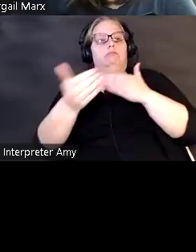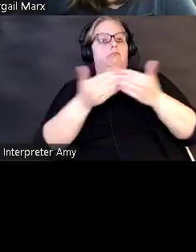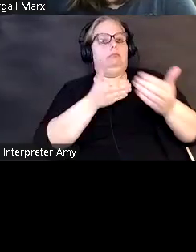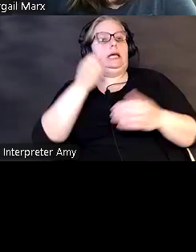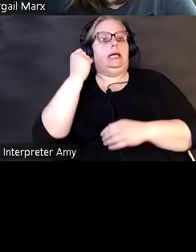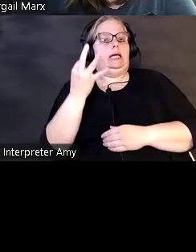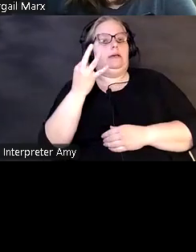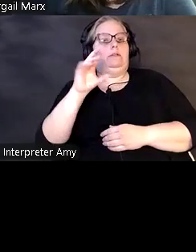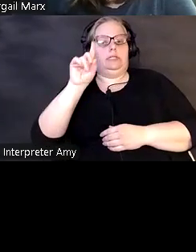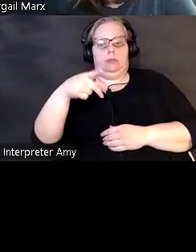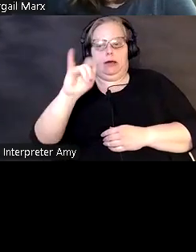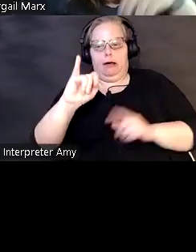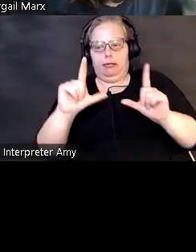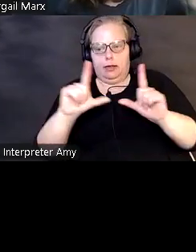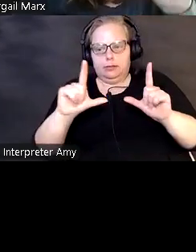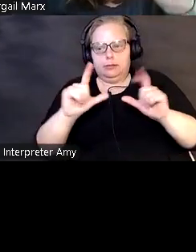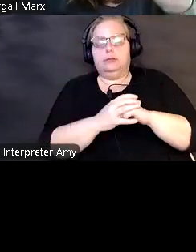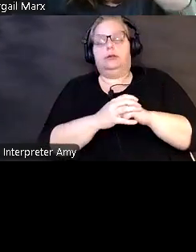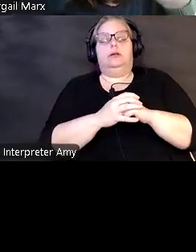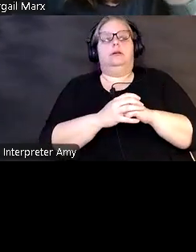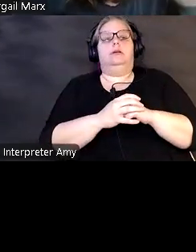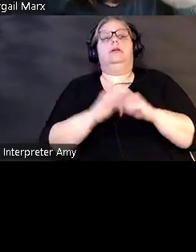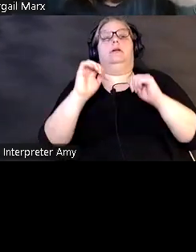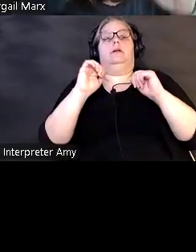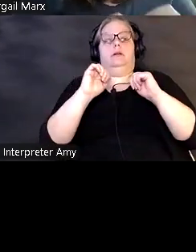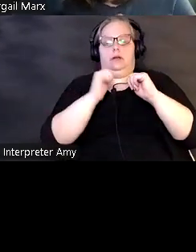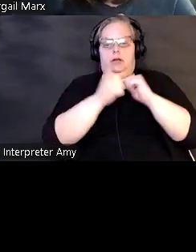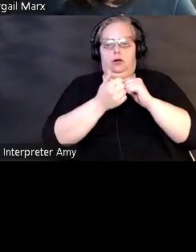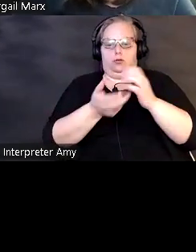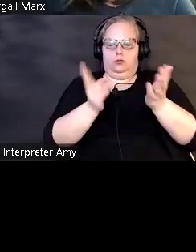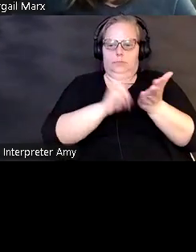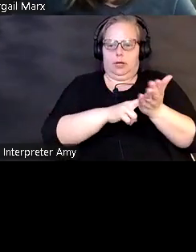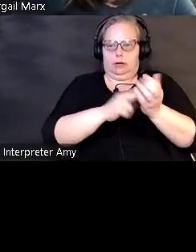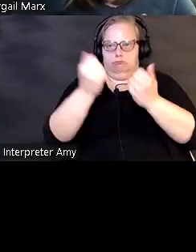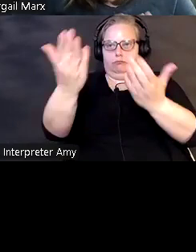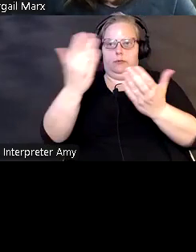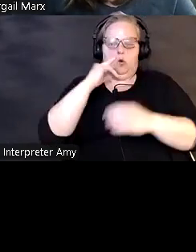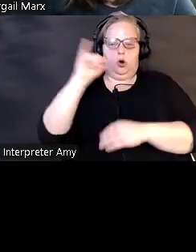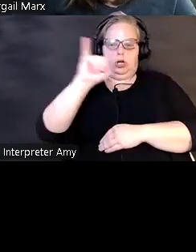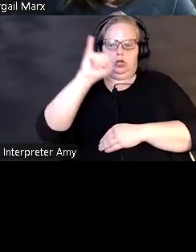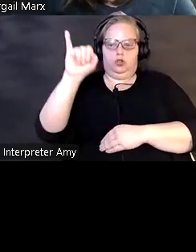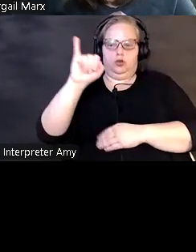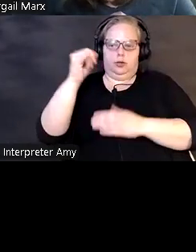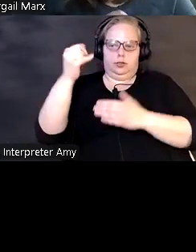a DPI license, in order to sign the recommendation for insurance to purchase a communication device,